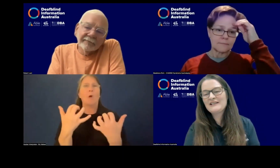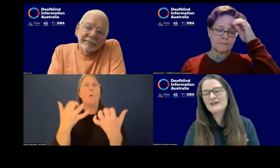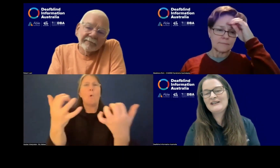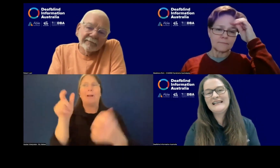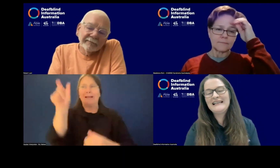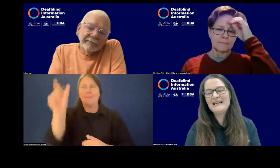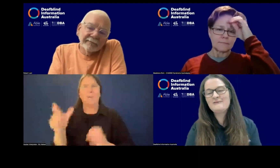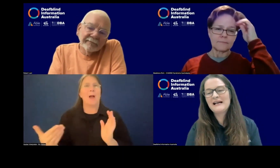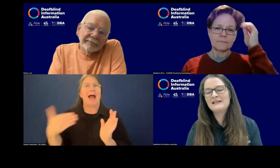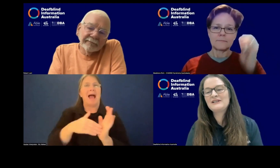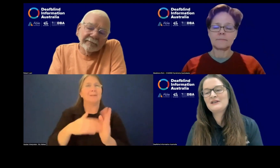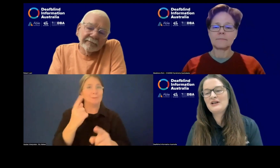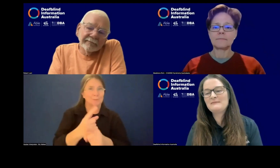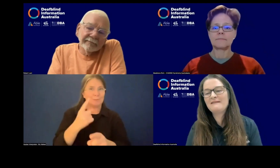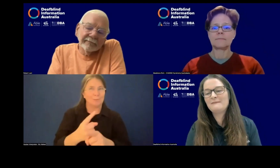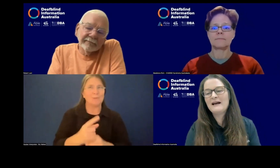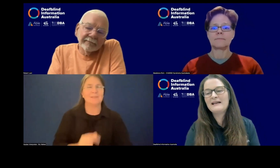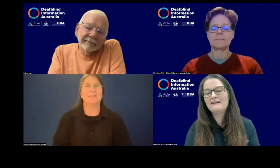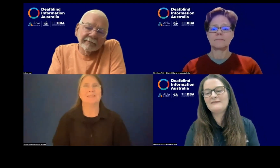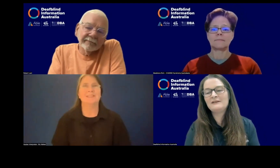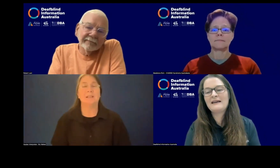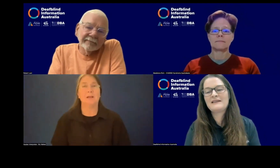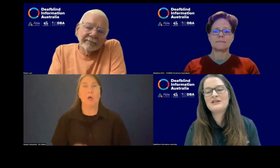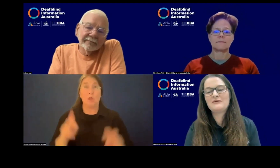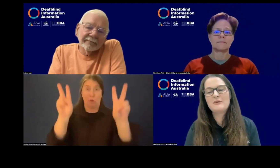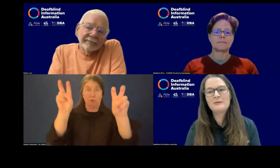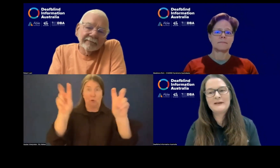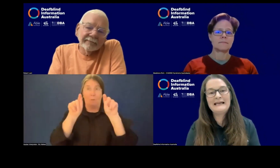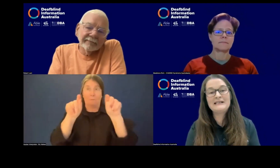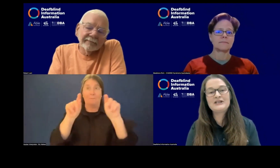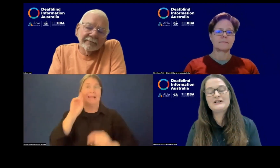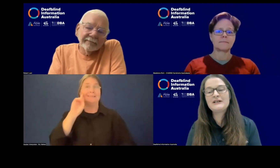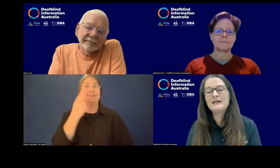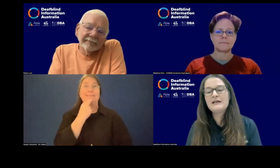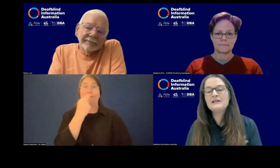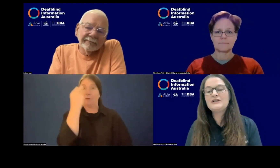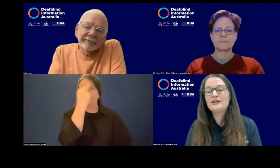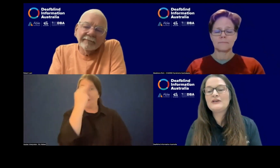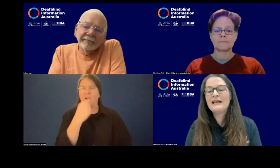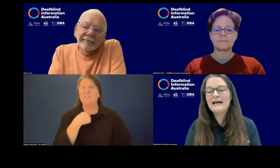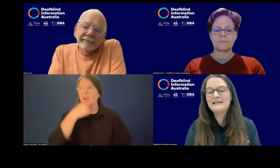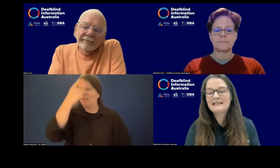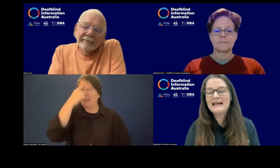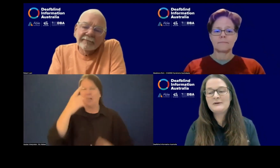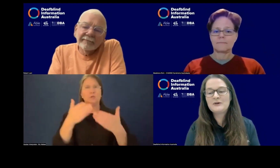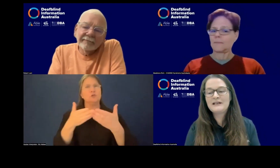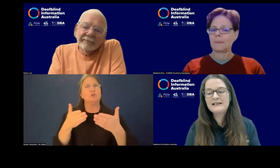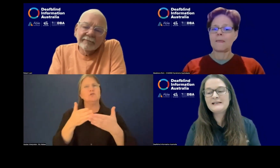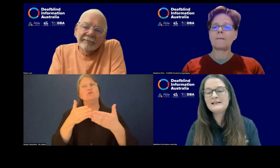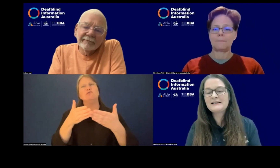So anecdotally, in regards to the term deafblind, I feel like the general population don't yet understand what it is.